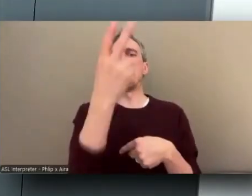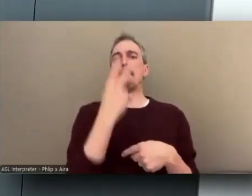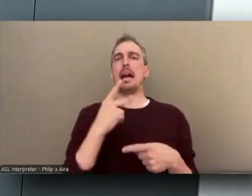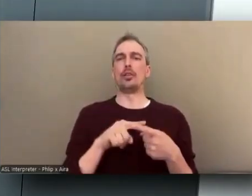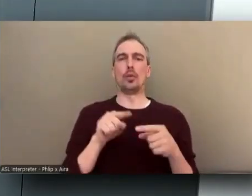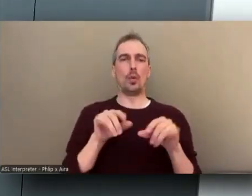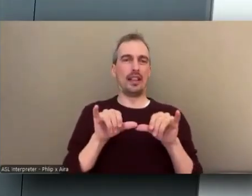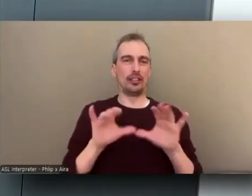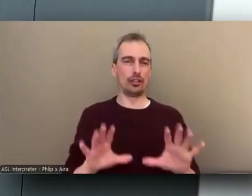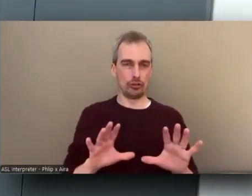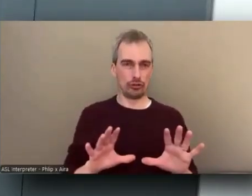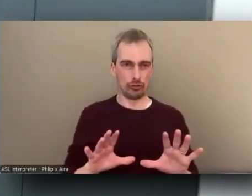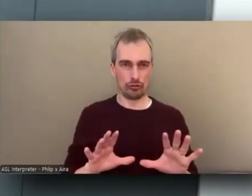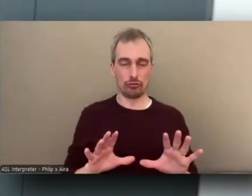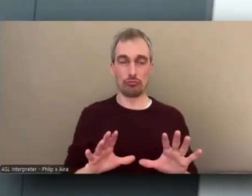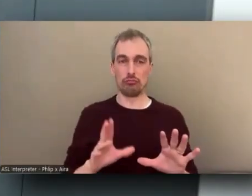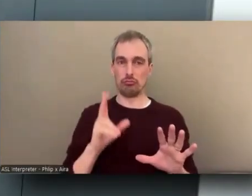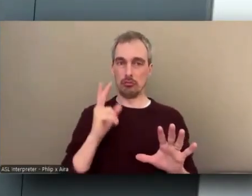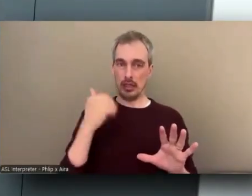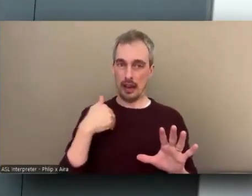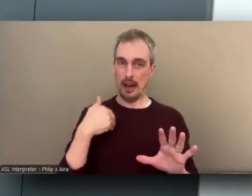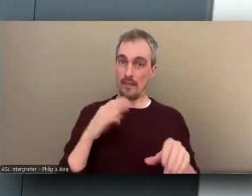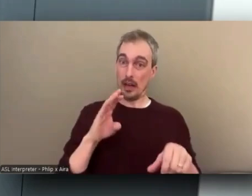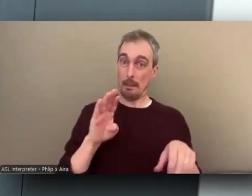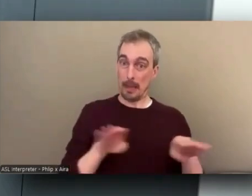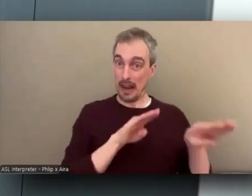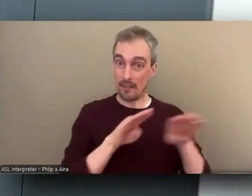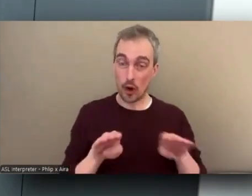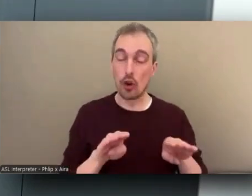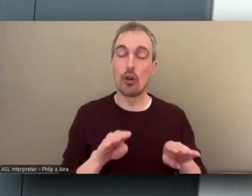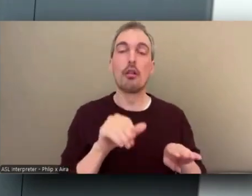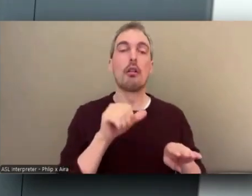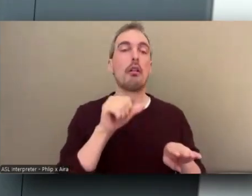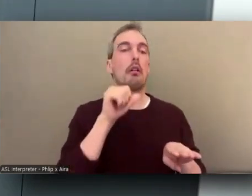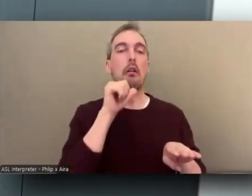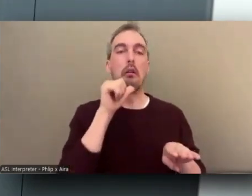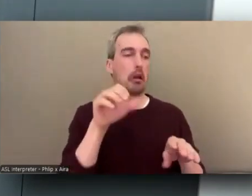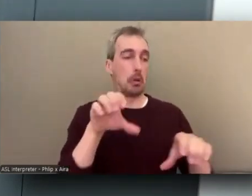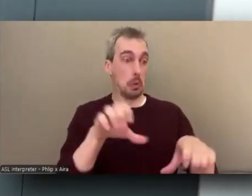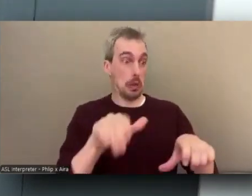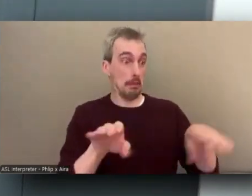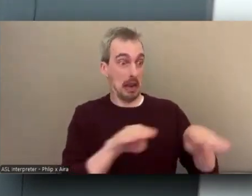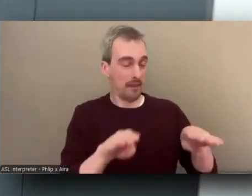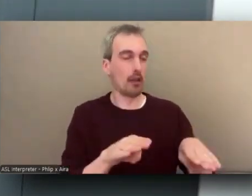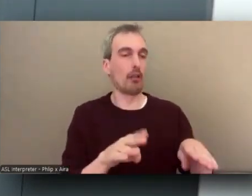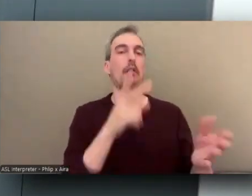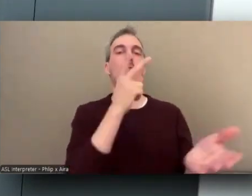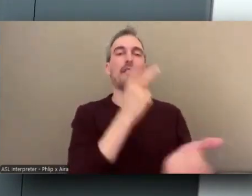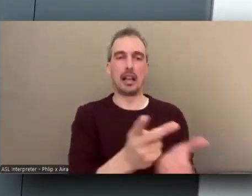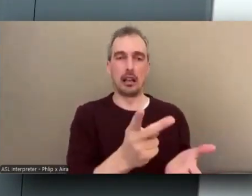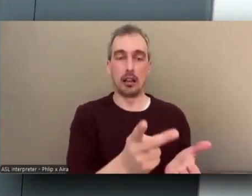When you introduce some automation tooling that is not authored by the developer,